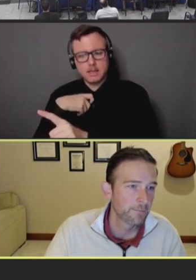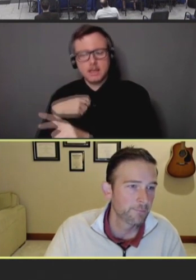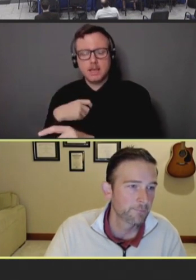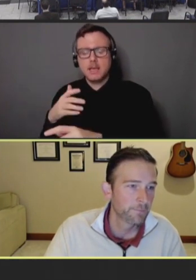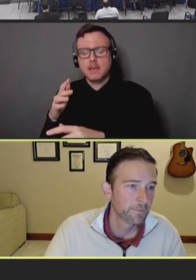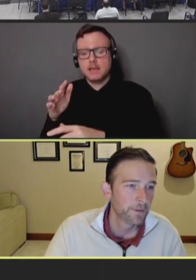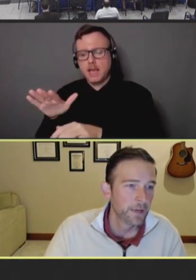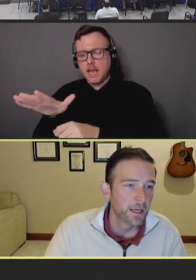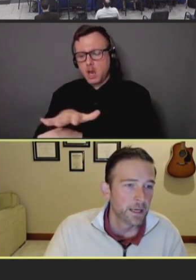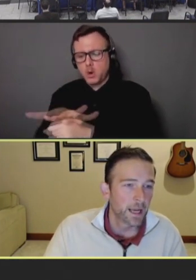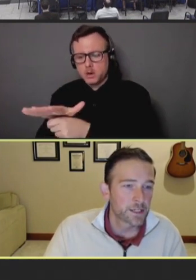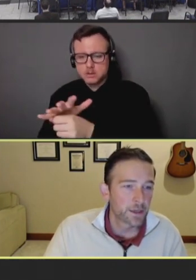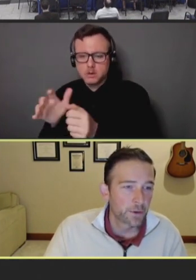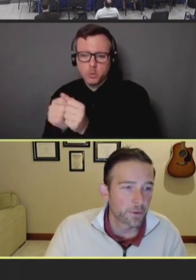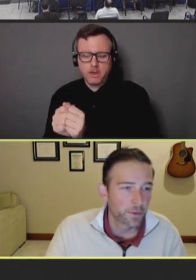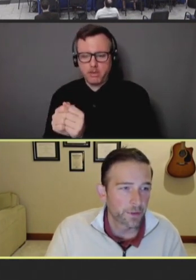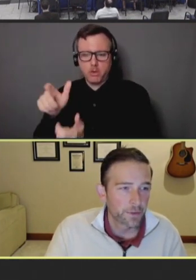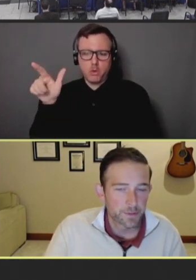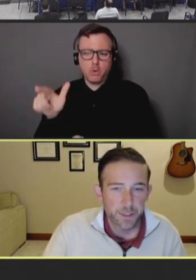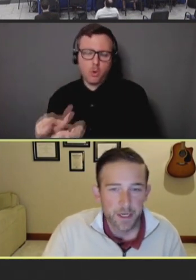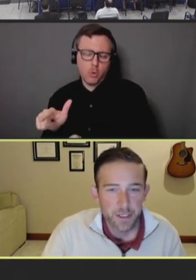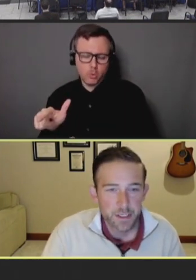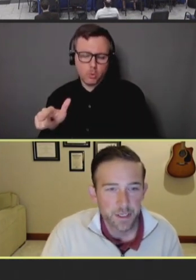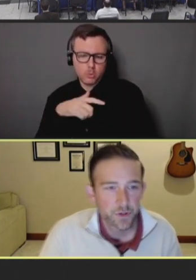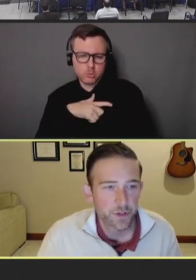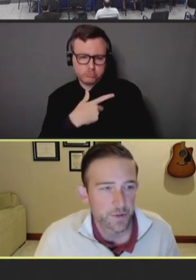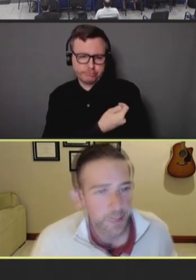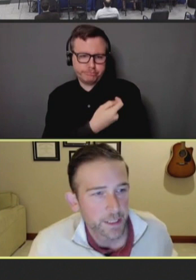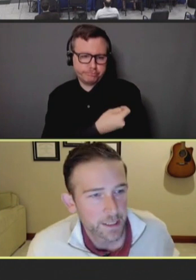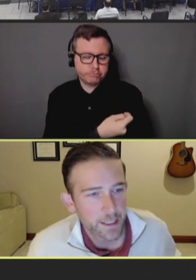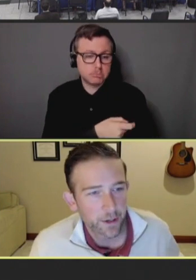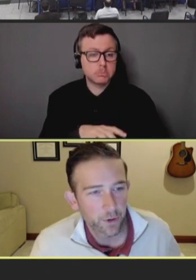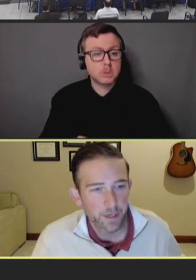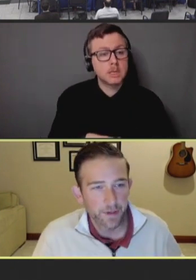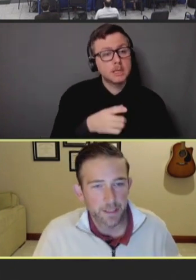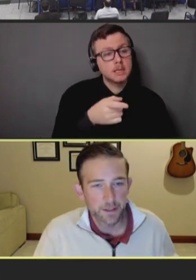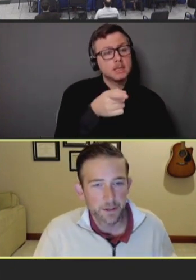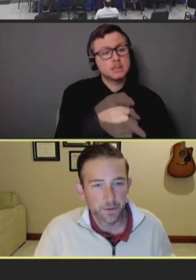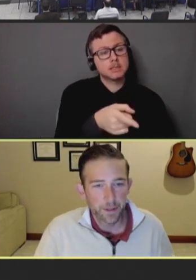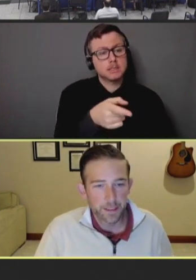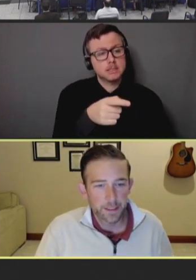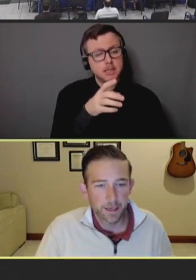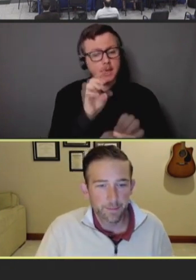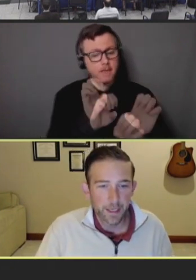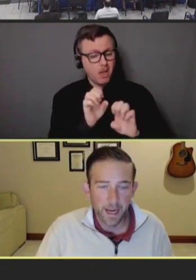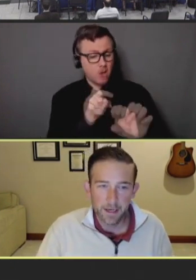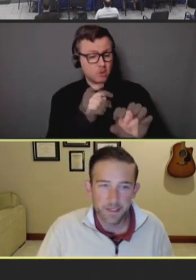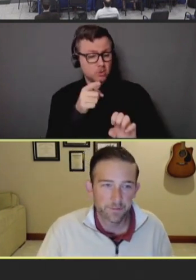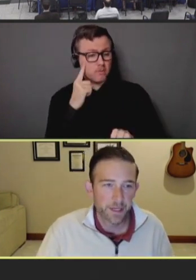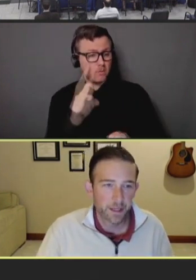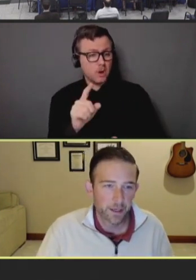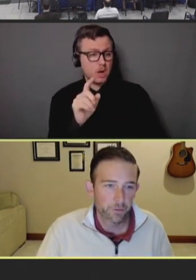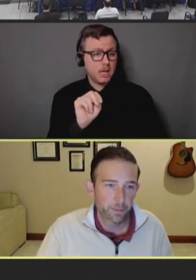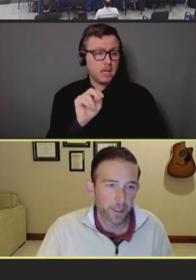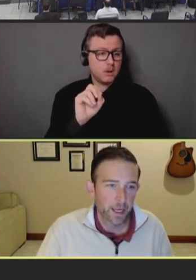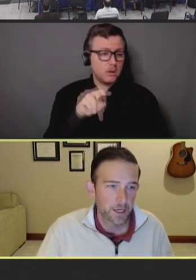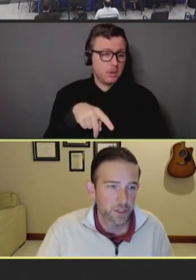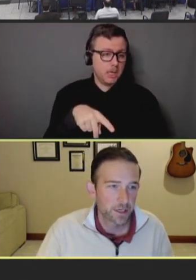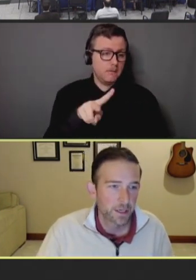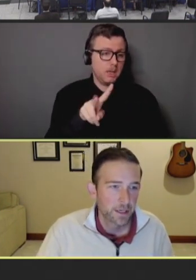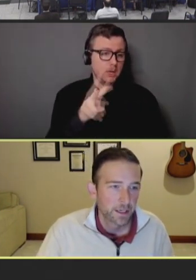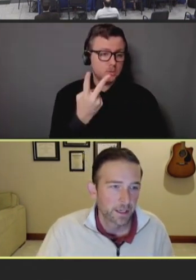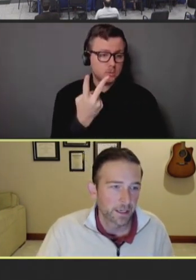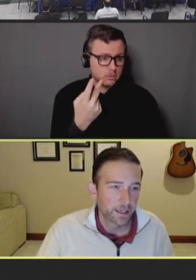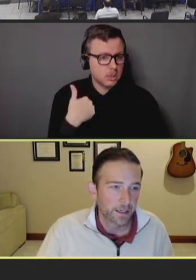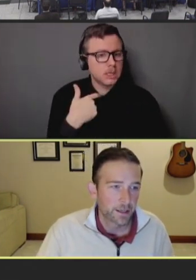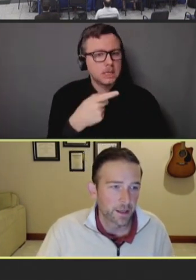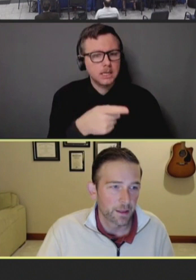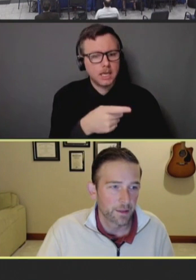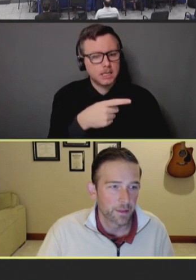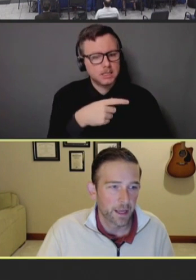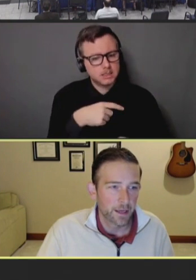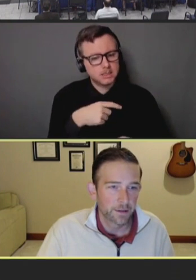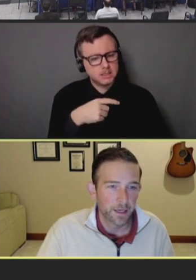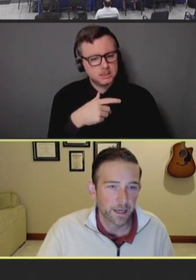And so, there's mutations introduced into nOPV2 that enhance the fidelity of replication